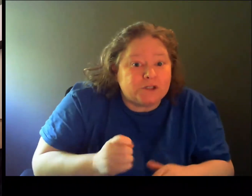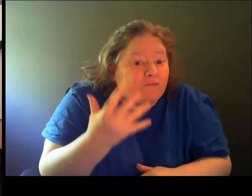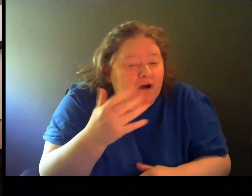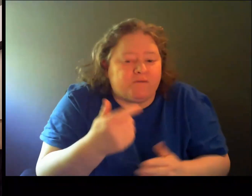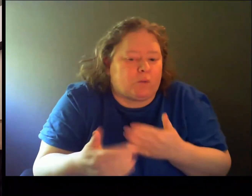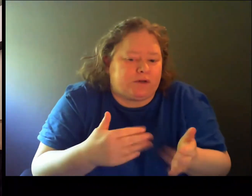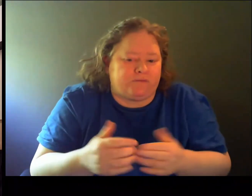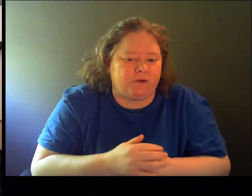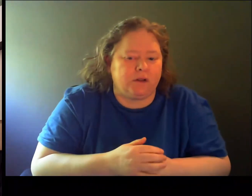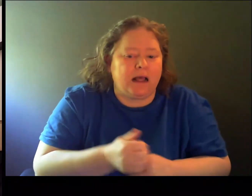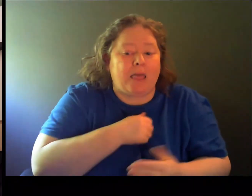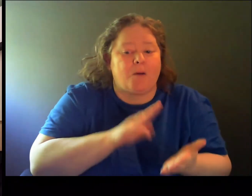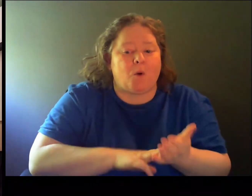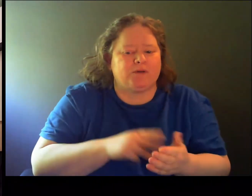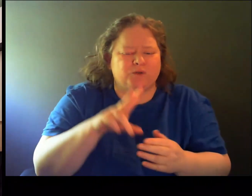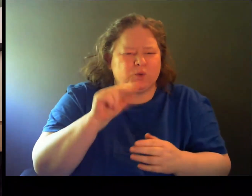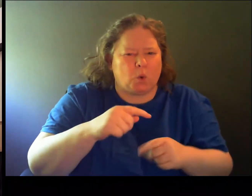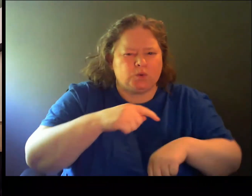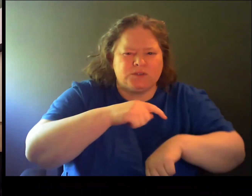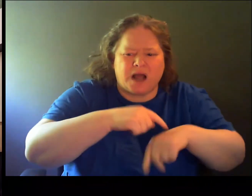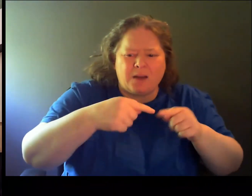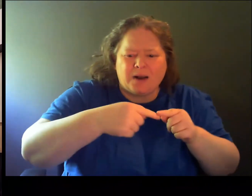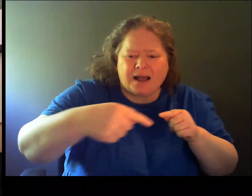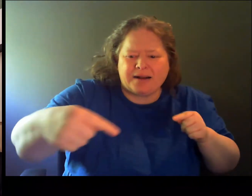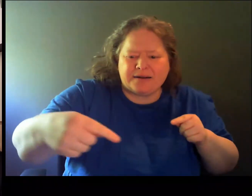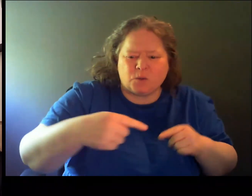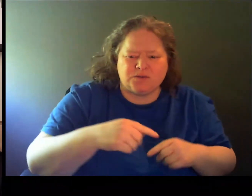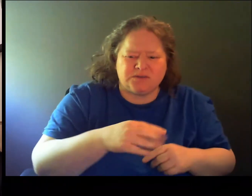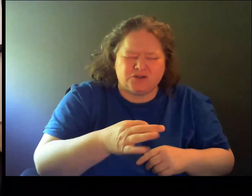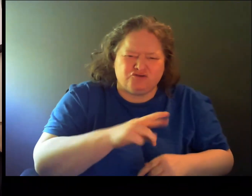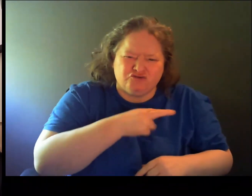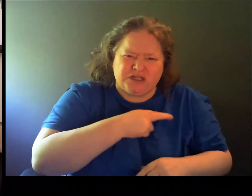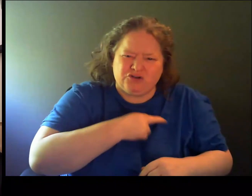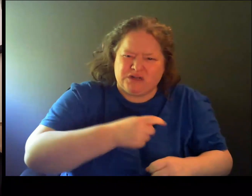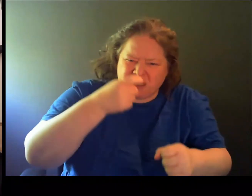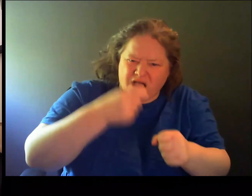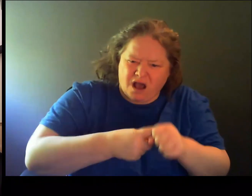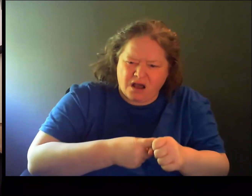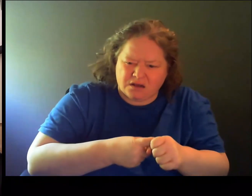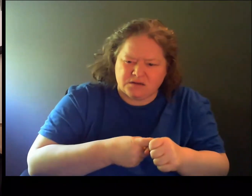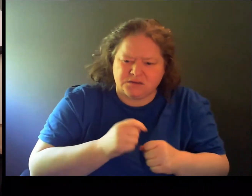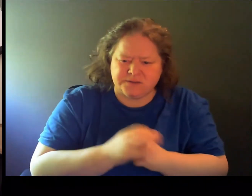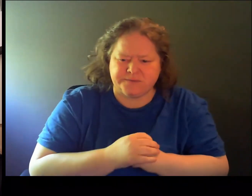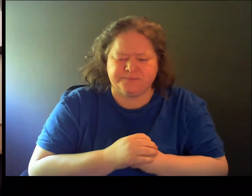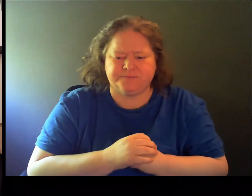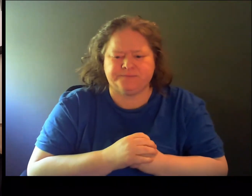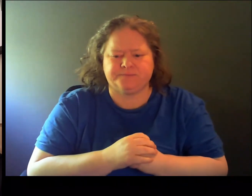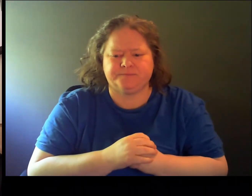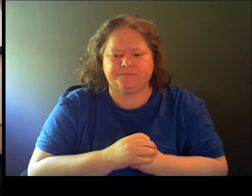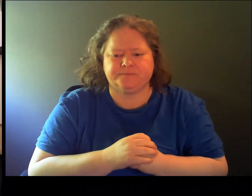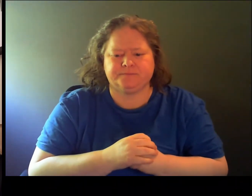At the moment there's no timeline - so it's getting really hard